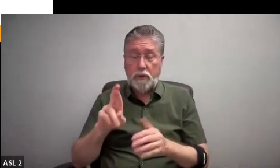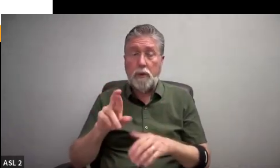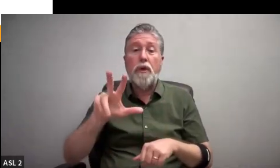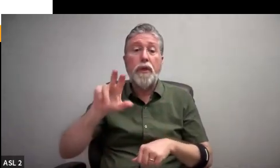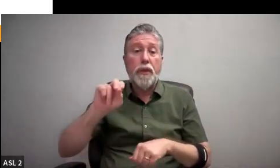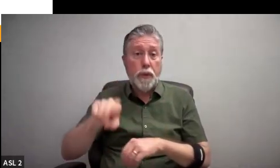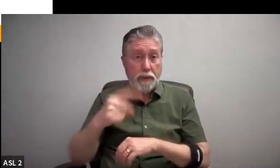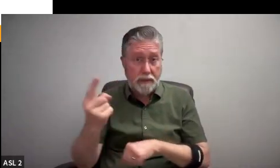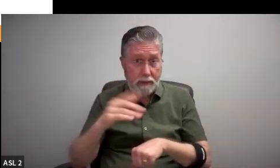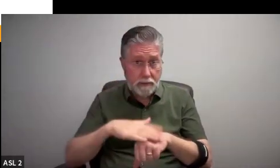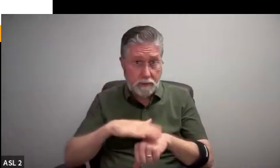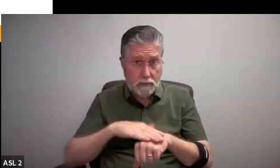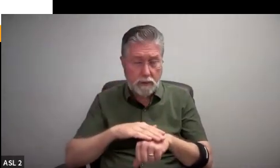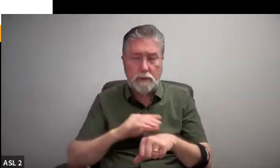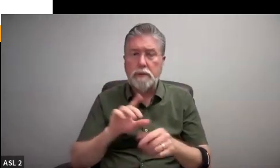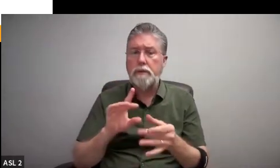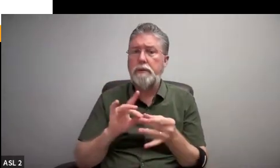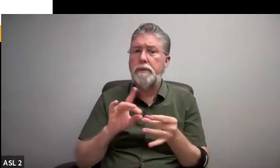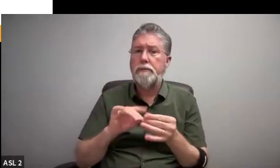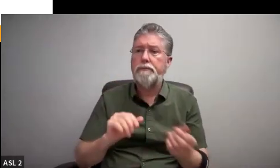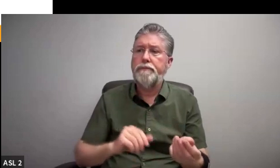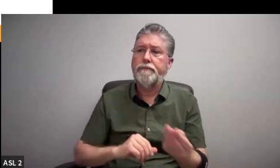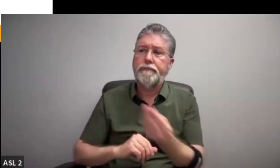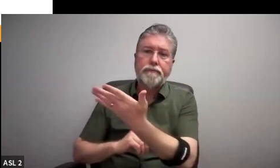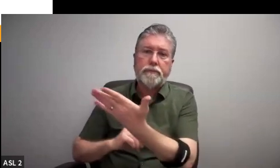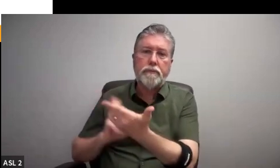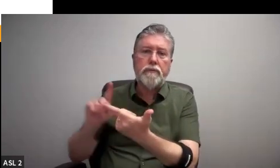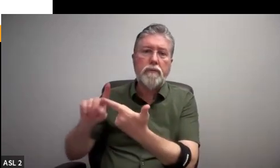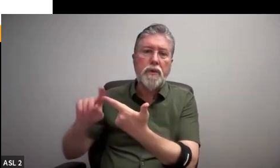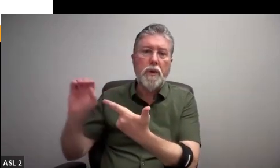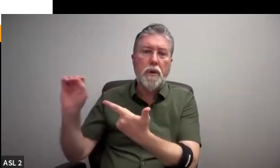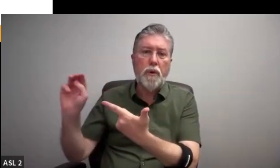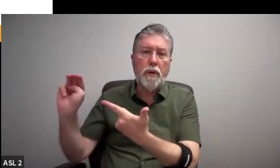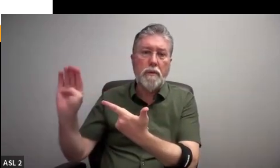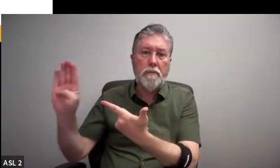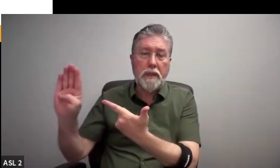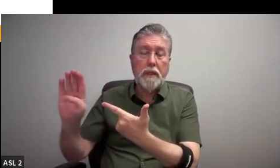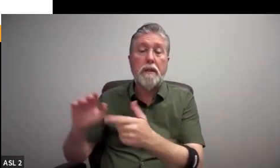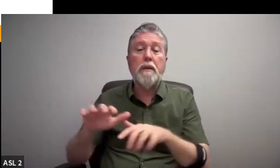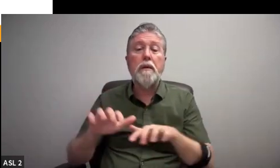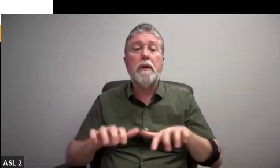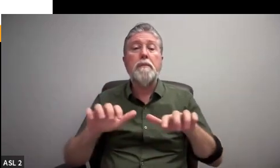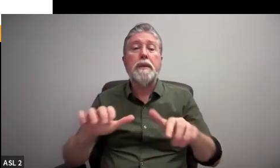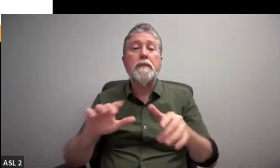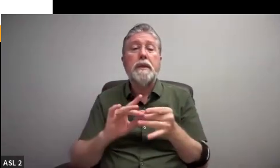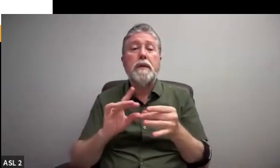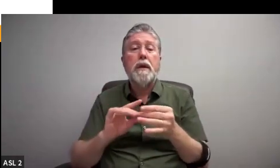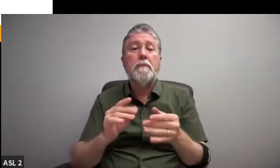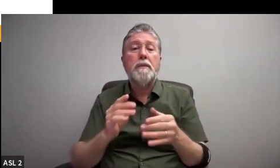comments going directly to OMB. The public comment period closed yesterday, October